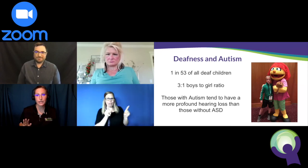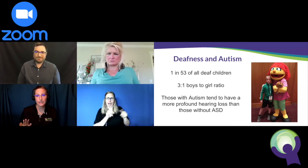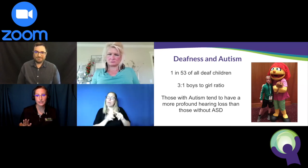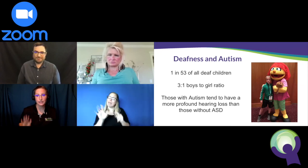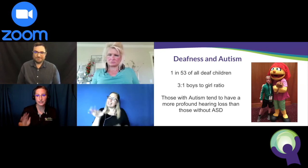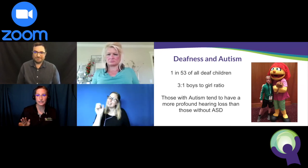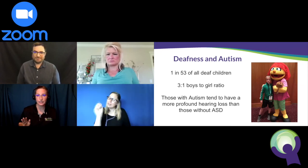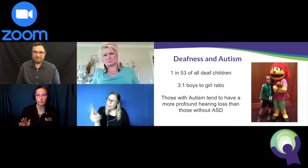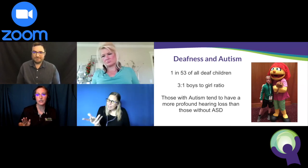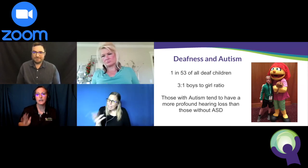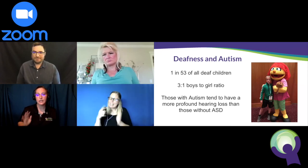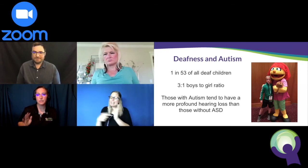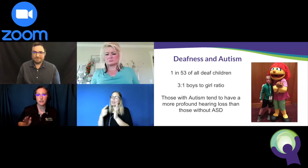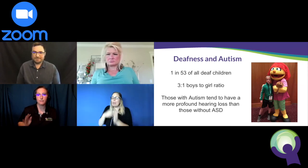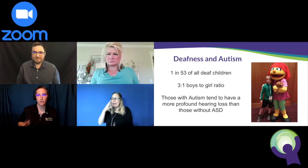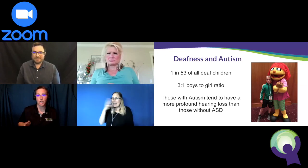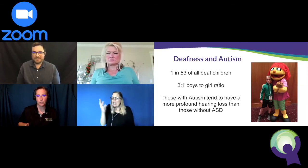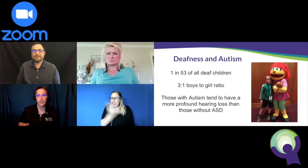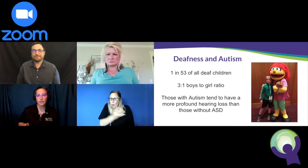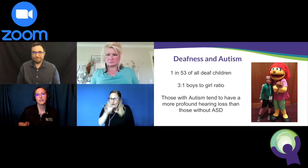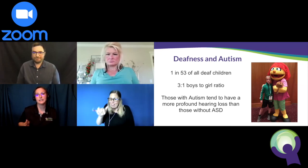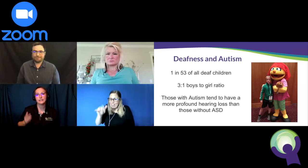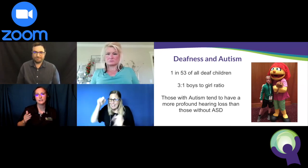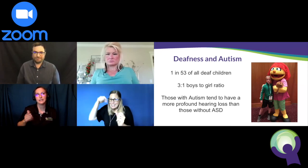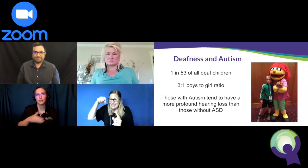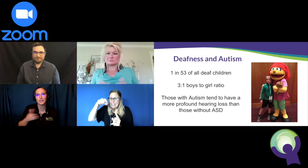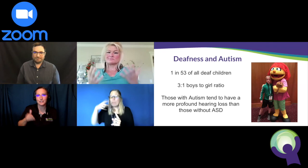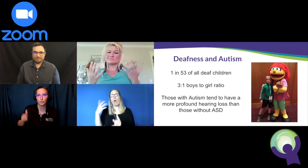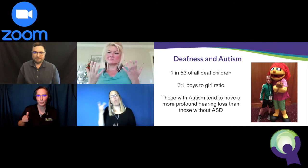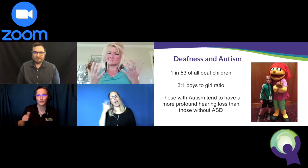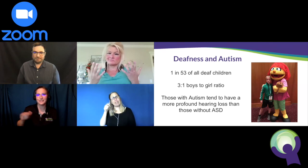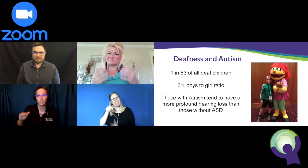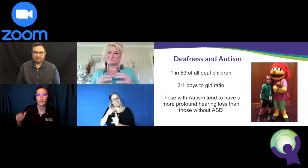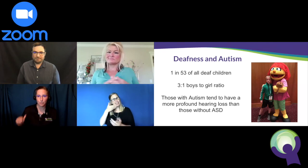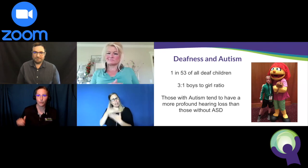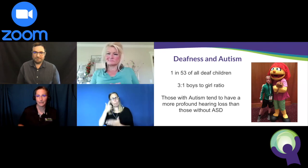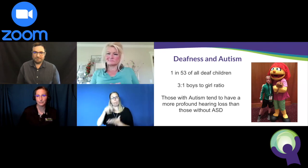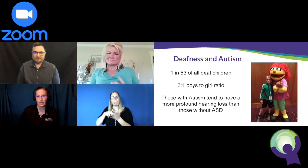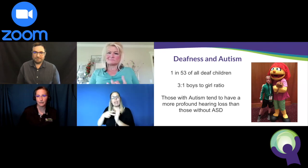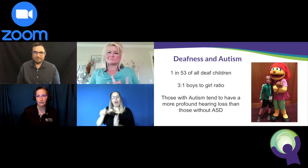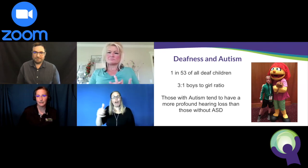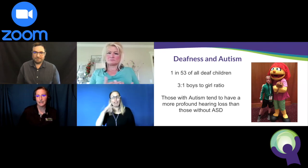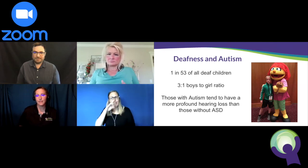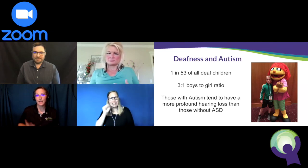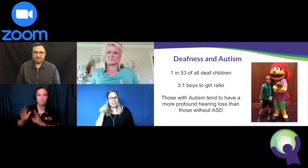the stim can be a very good thing because then the other kids will learn to ignore it as well and that's